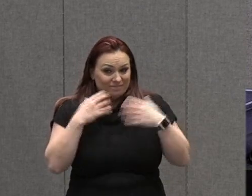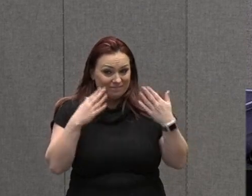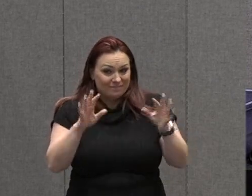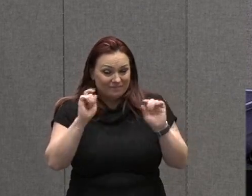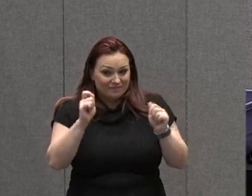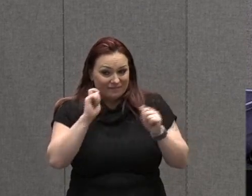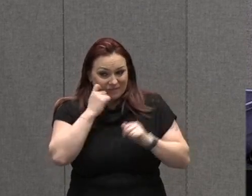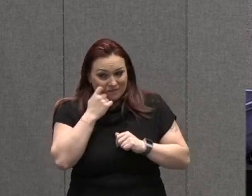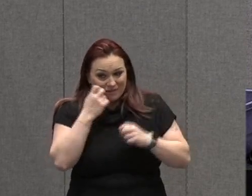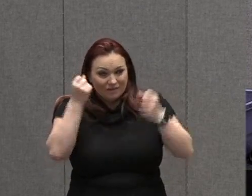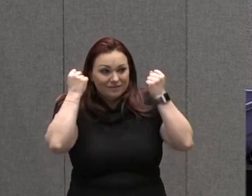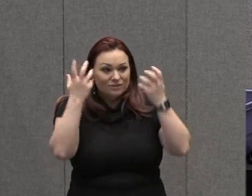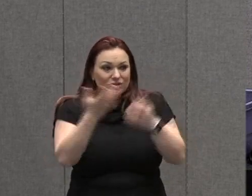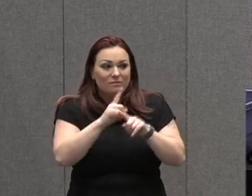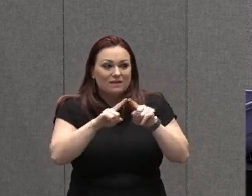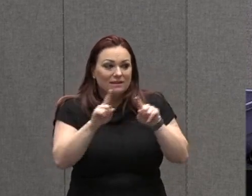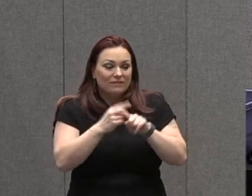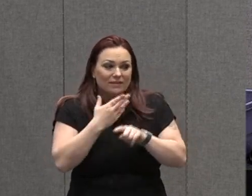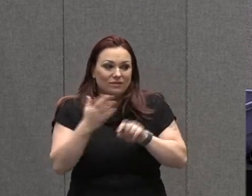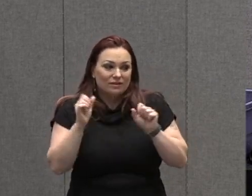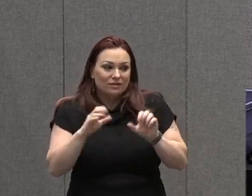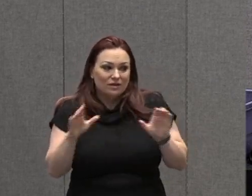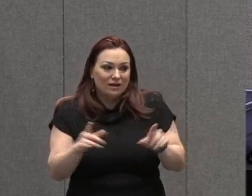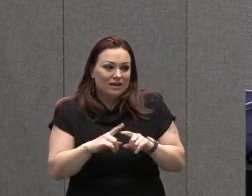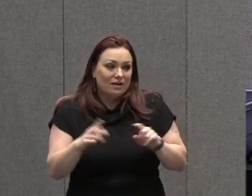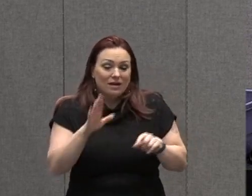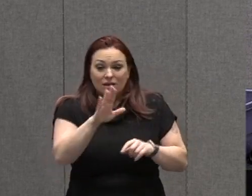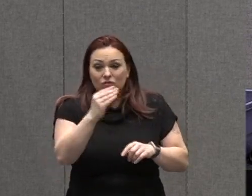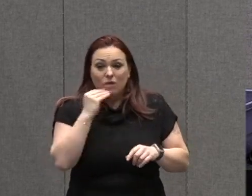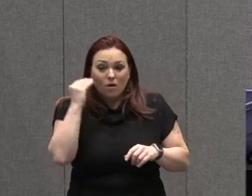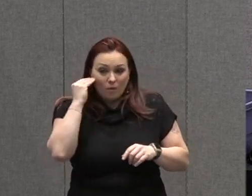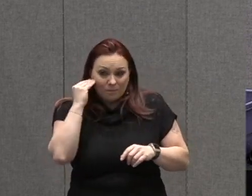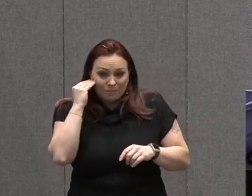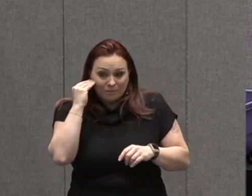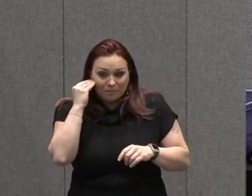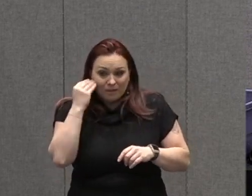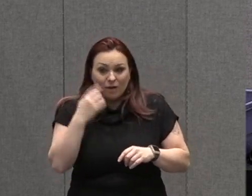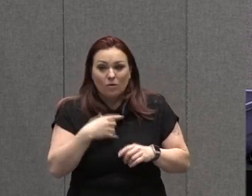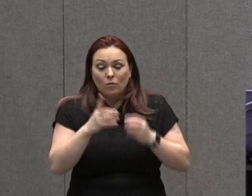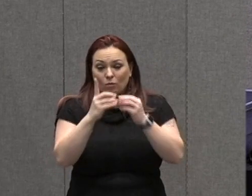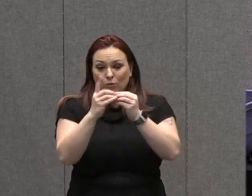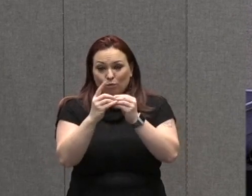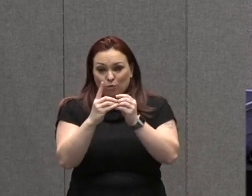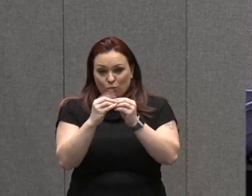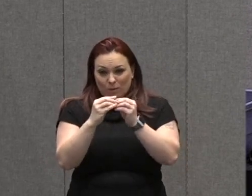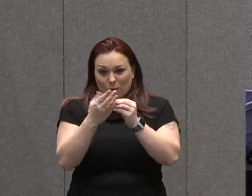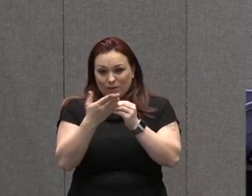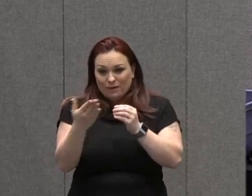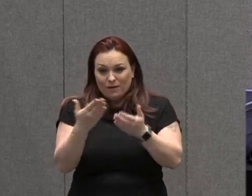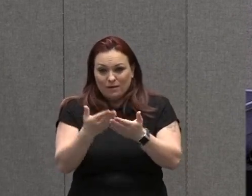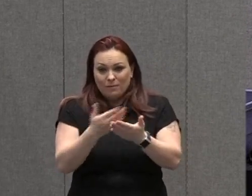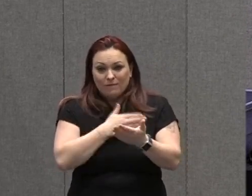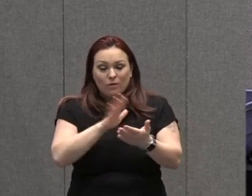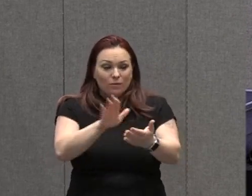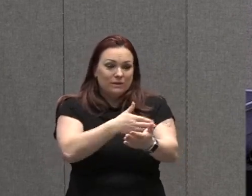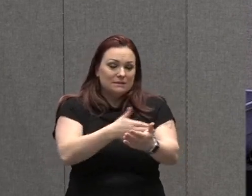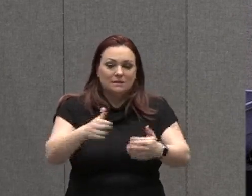There's so many things that you can do. Okay I have one more thing before we sing goodbye. Muy bien, yes.